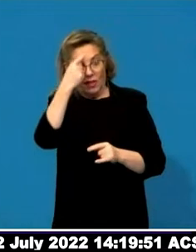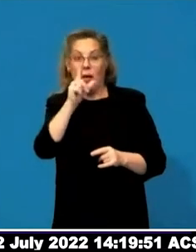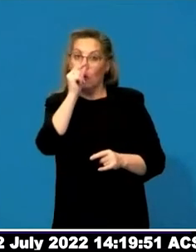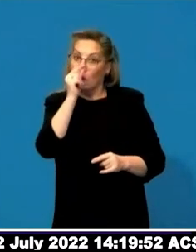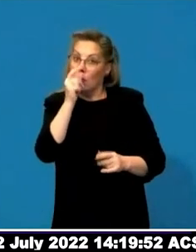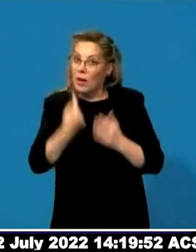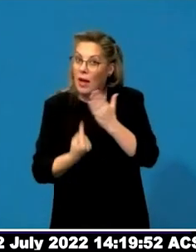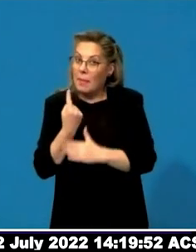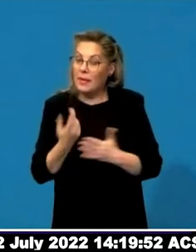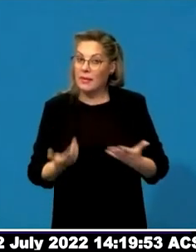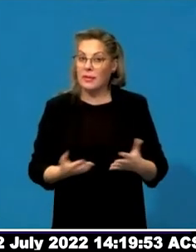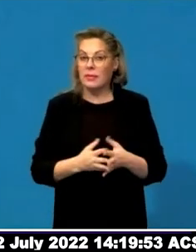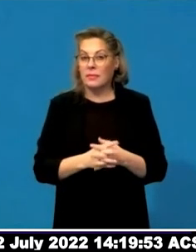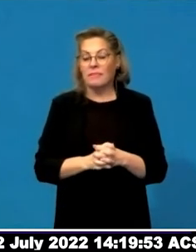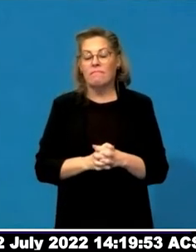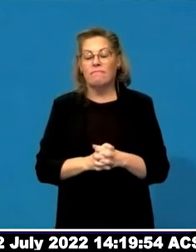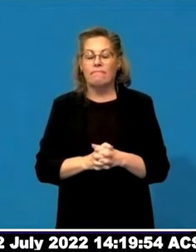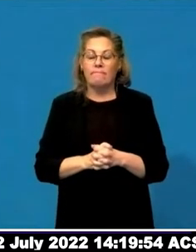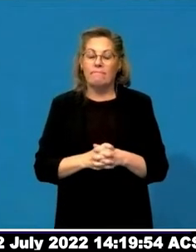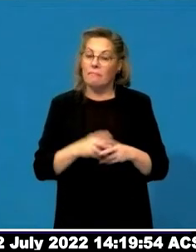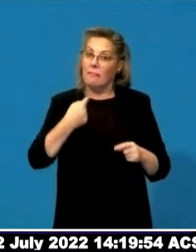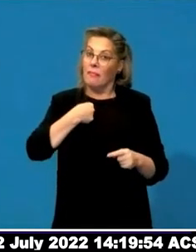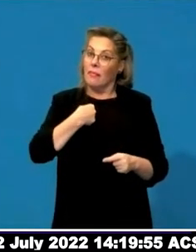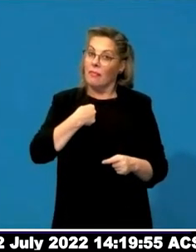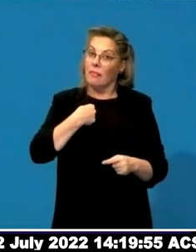MS McRAE: I think it can if - if there's a willingness